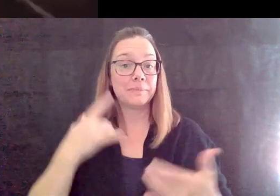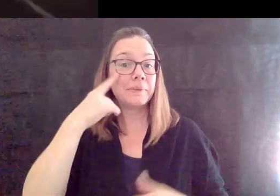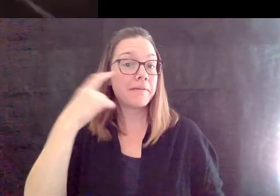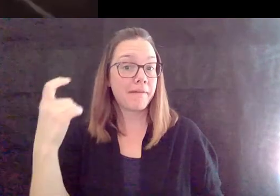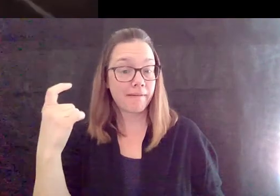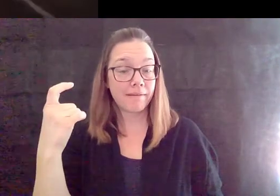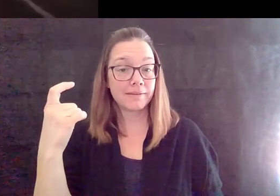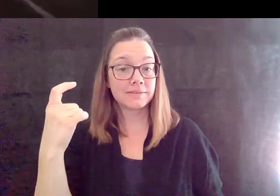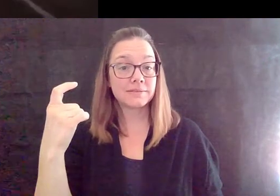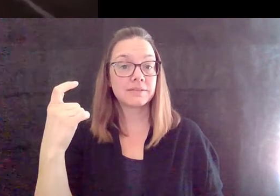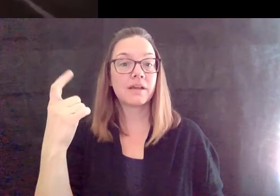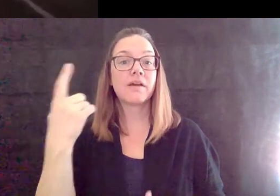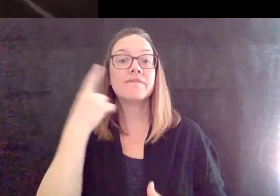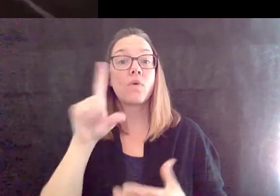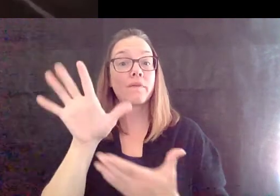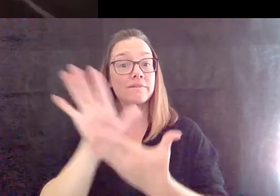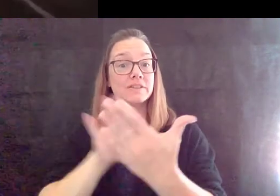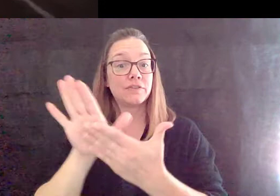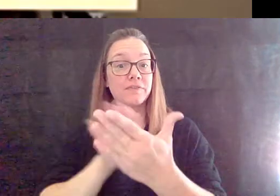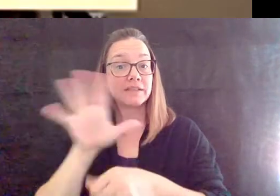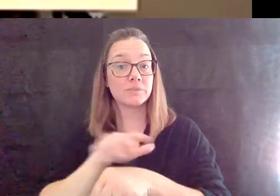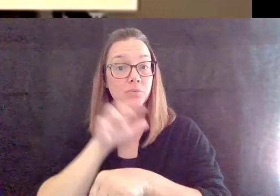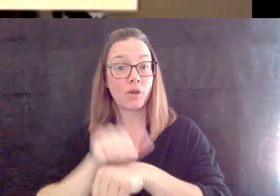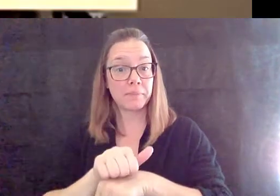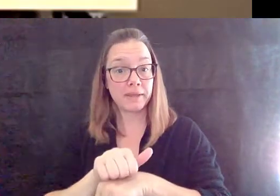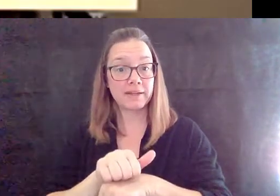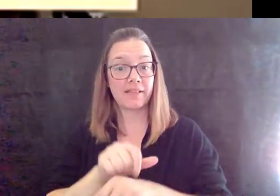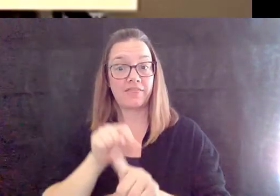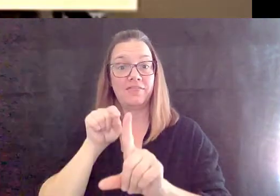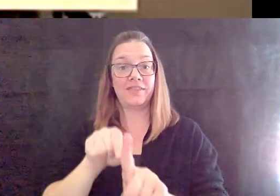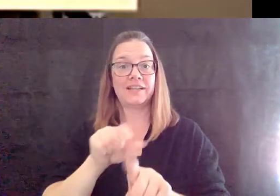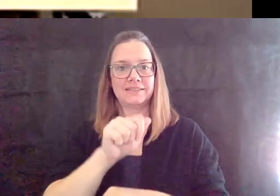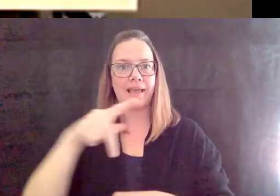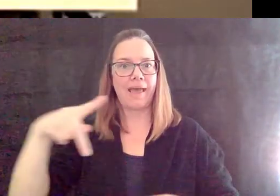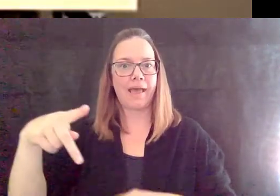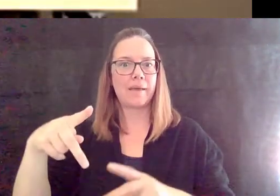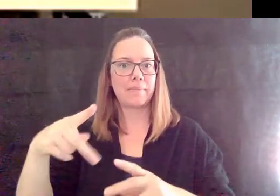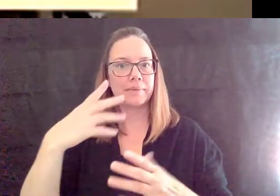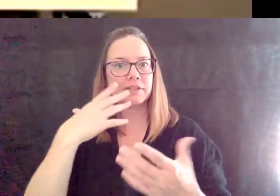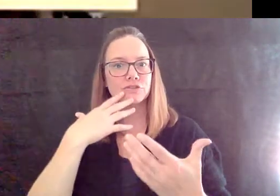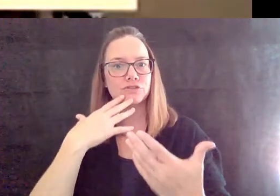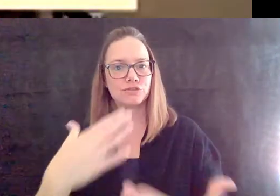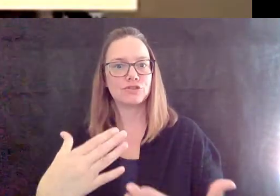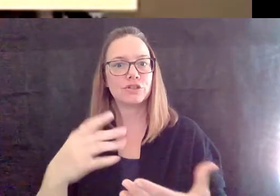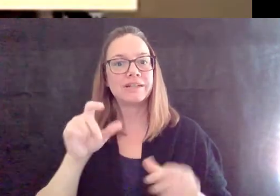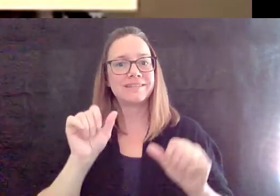is that, even for face-to-face appointments, the telehealth app is useful. For face-to-face appointments, they